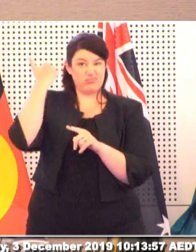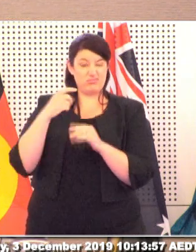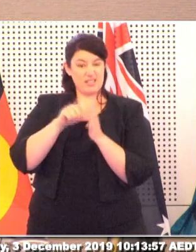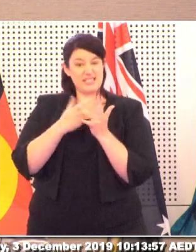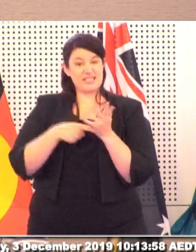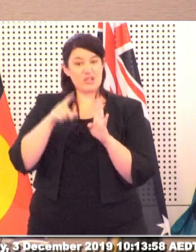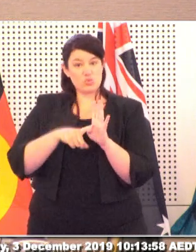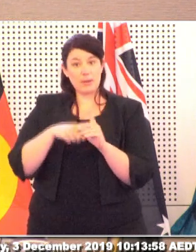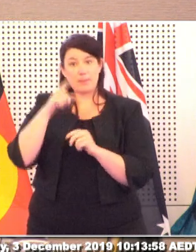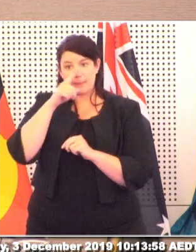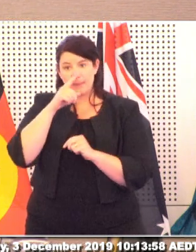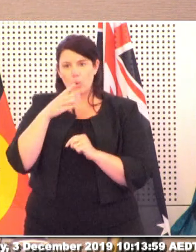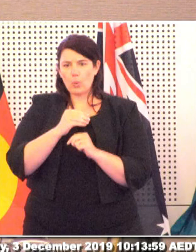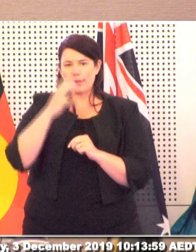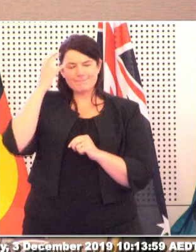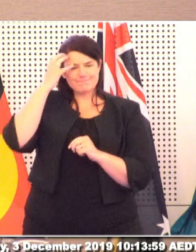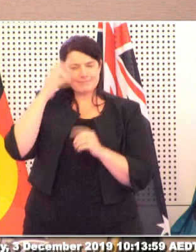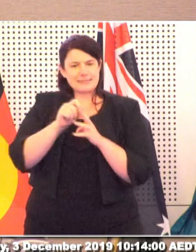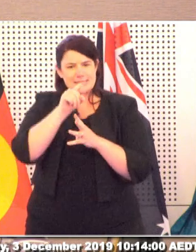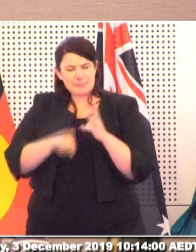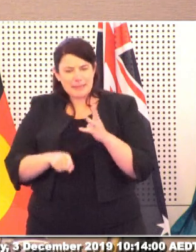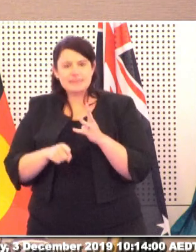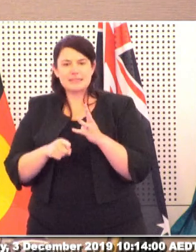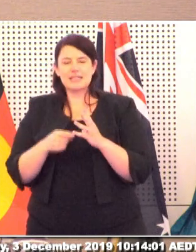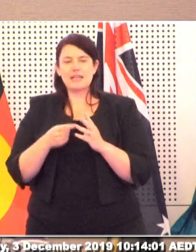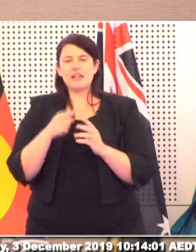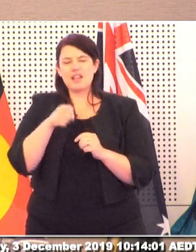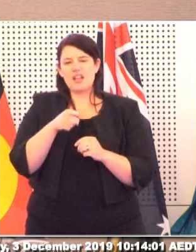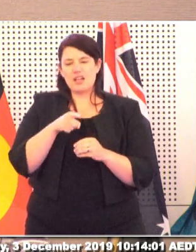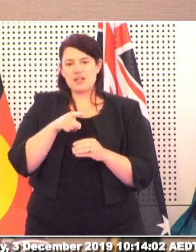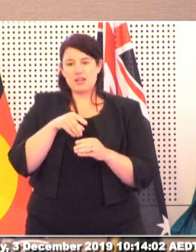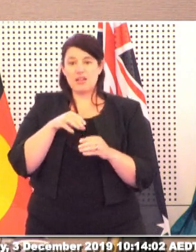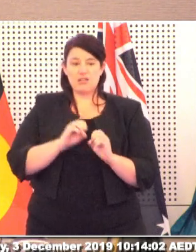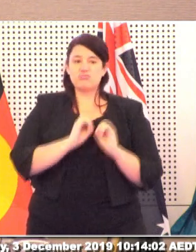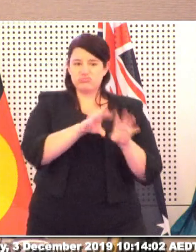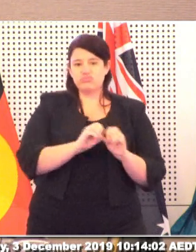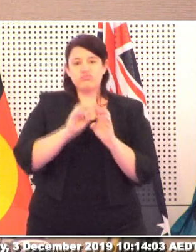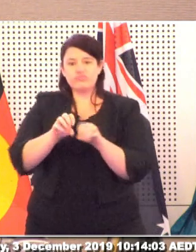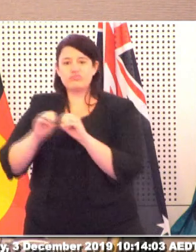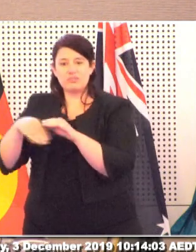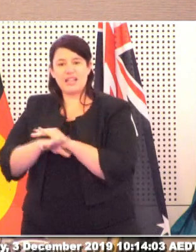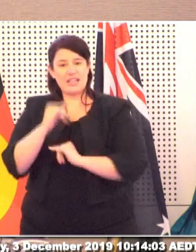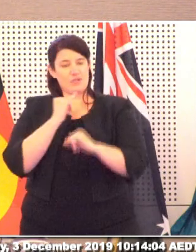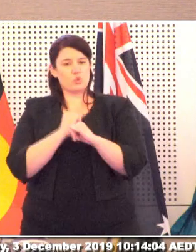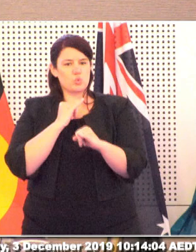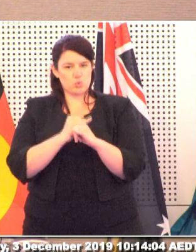psychosocial disabilities amongst others have been institutionalised or housed in –